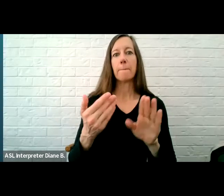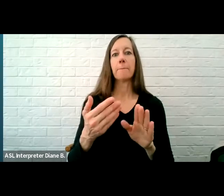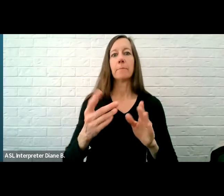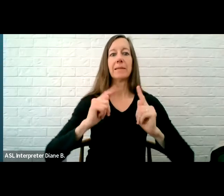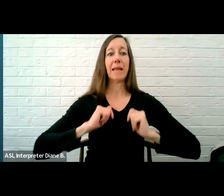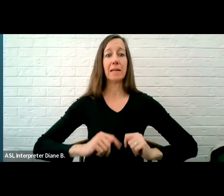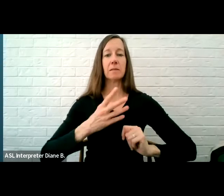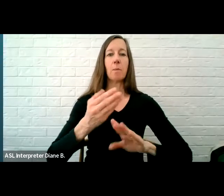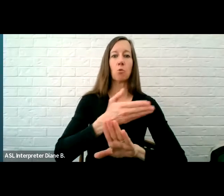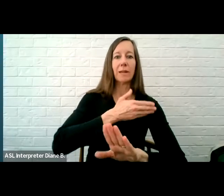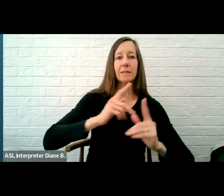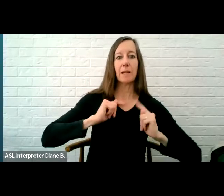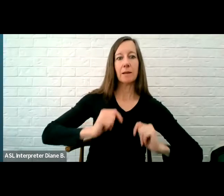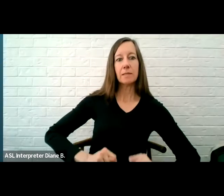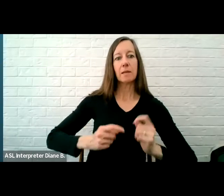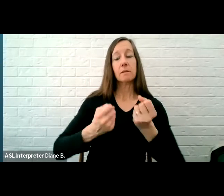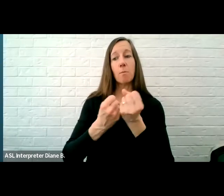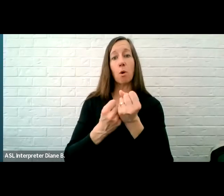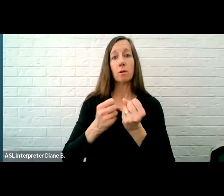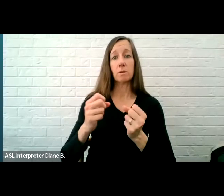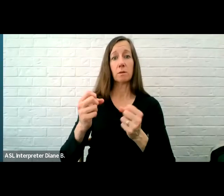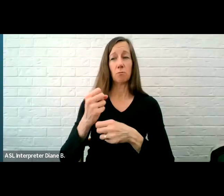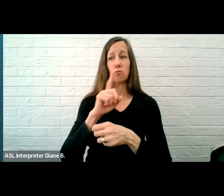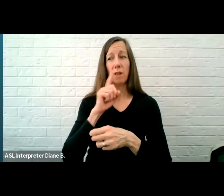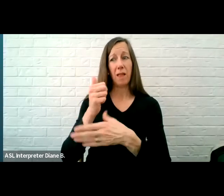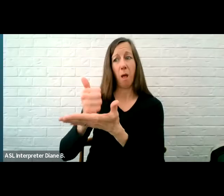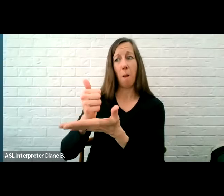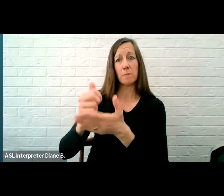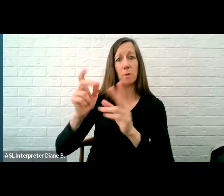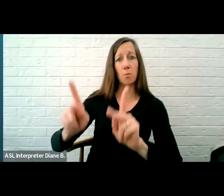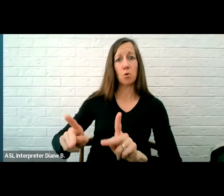individuals sort of understand the roles and responsibilities of being a tenant and also